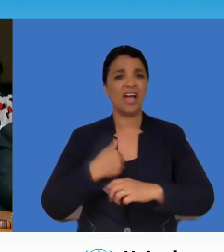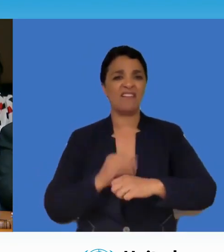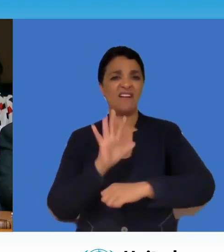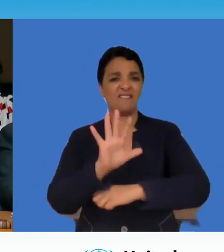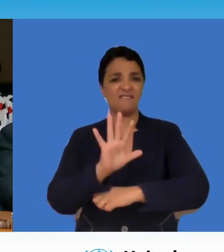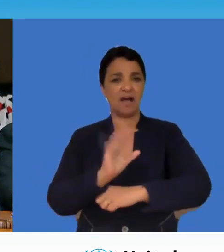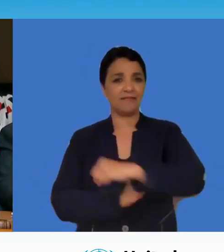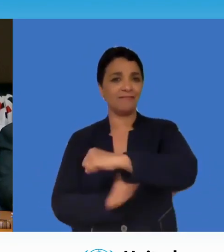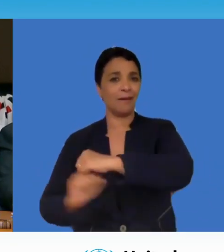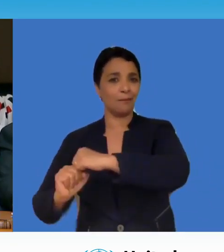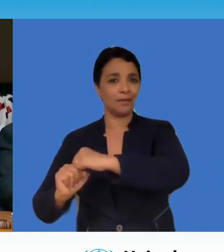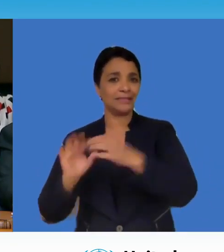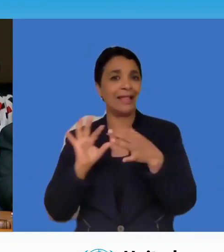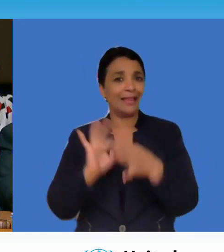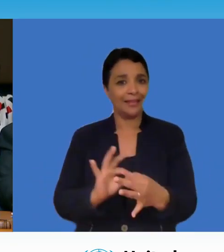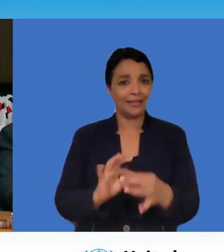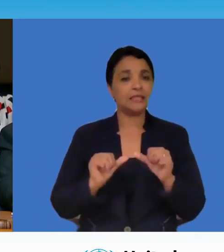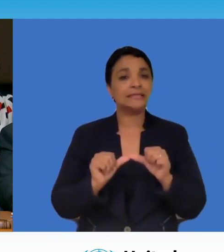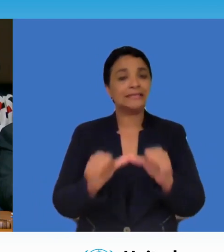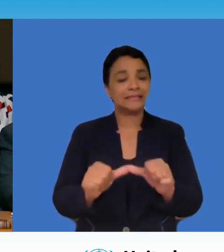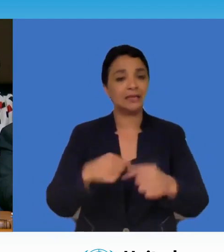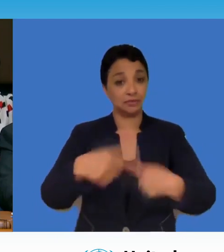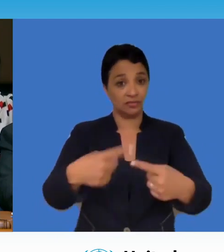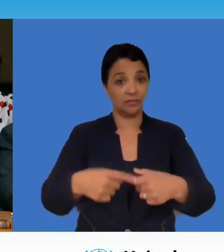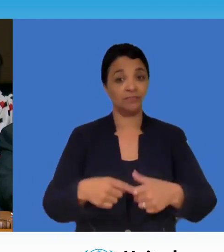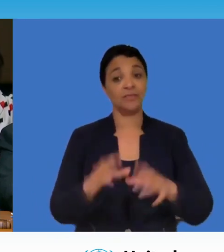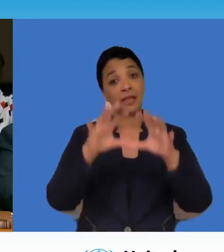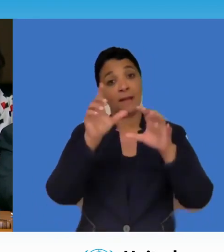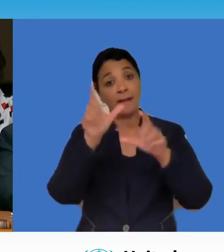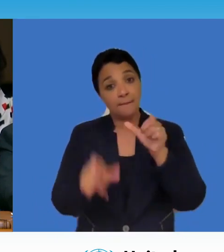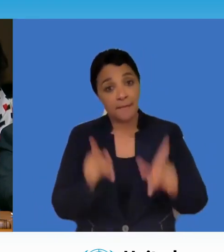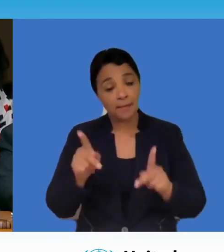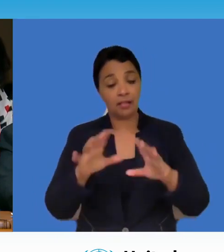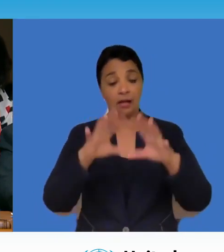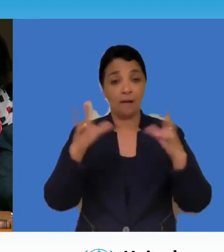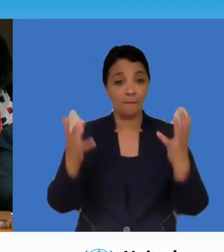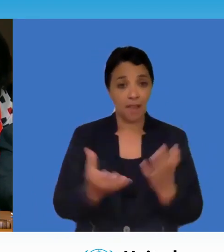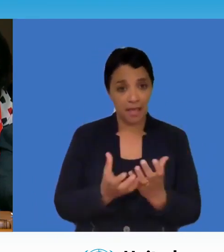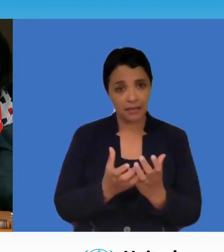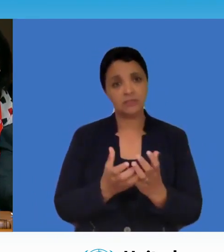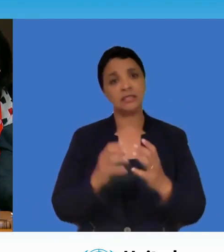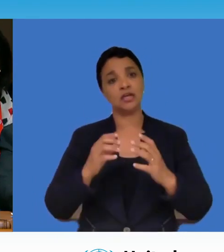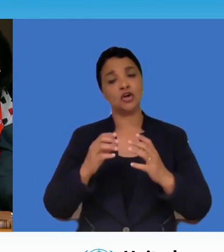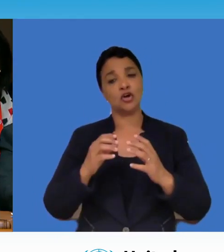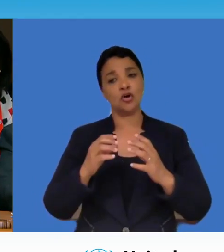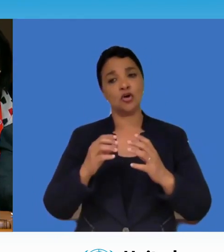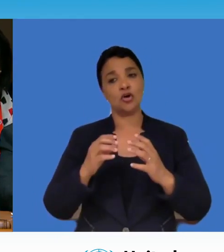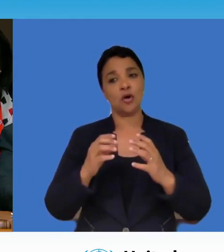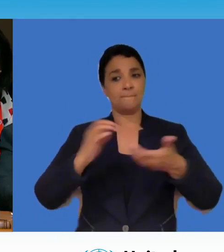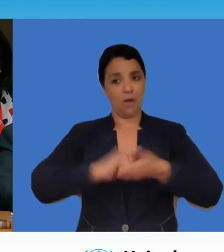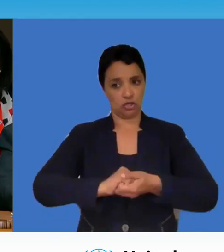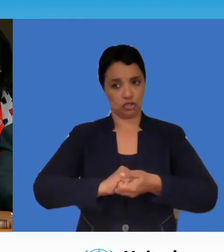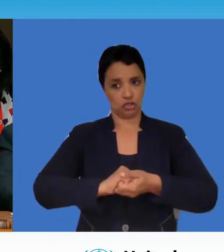around five pillars of sustainable development people Planet Prosperity peace and Partnerships